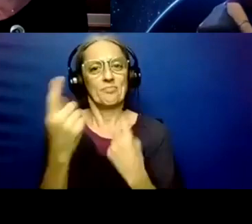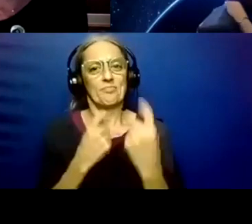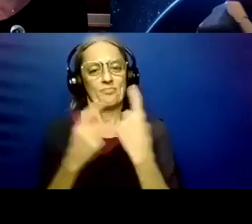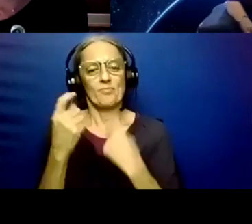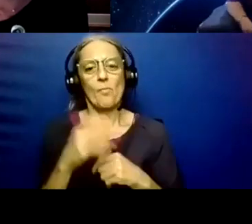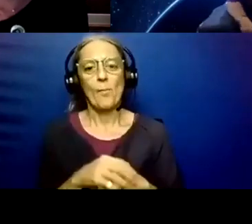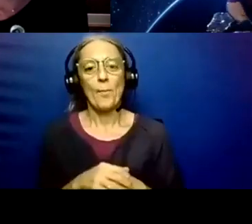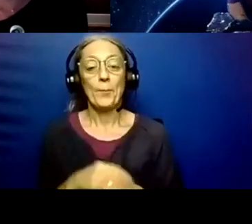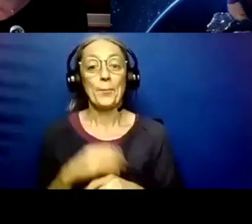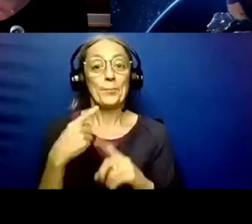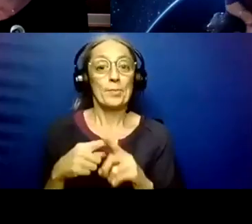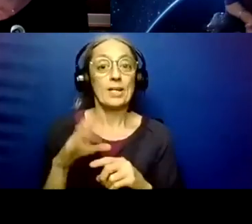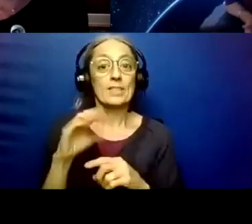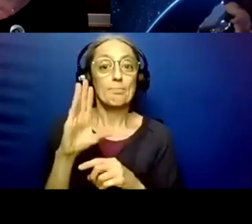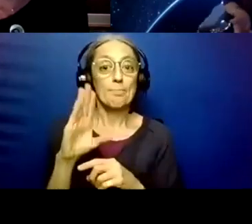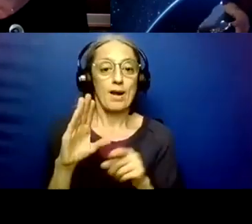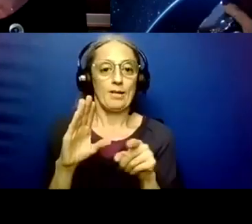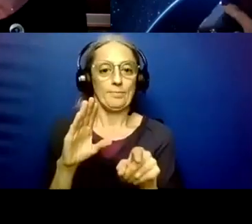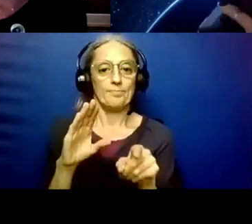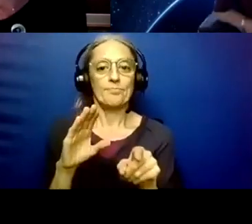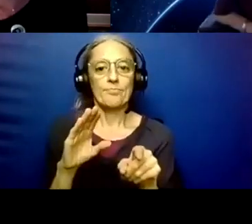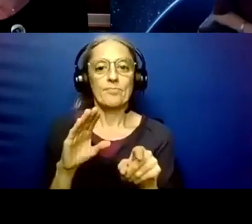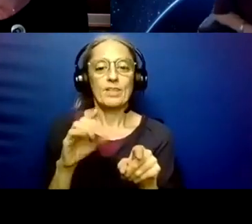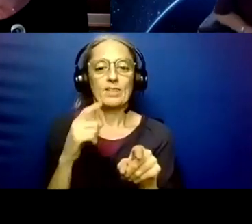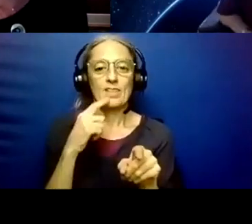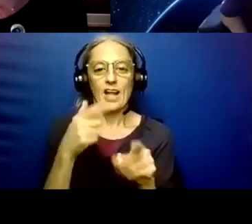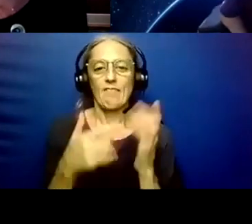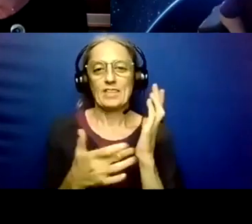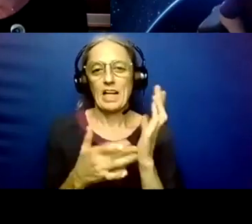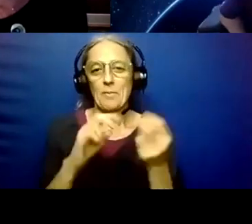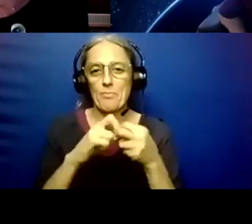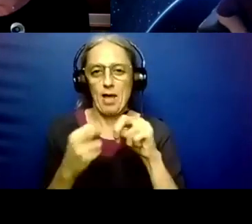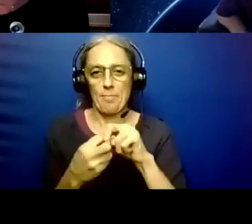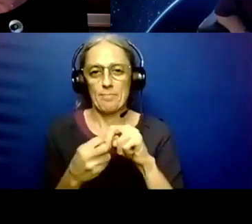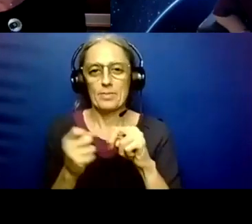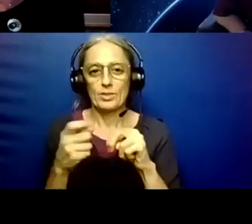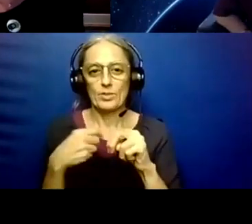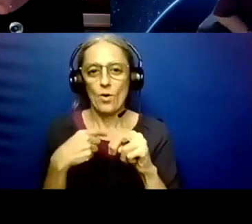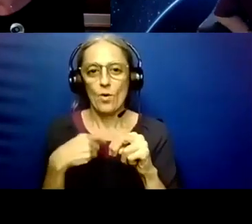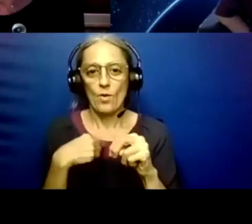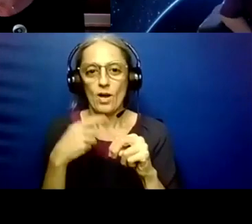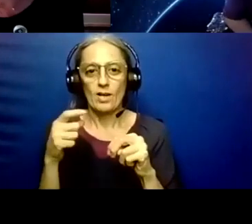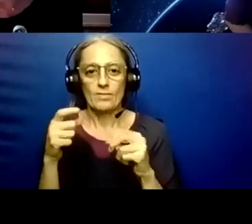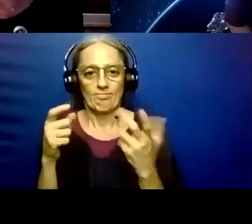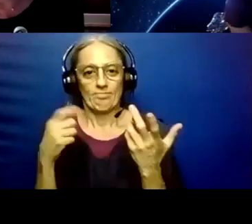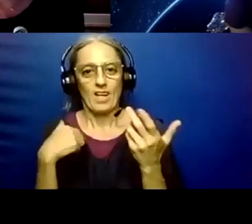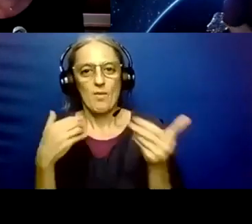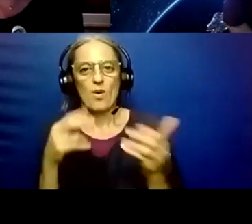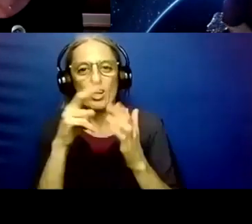asked me to read the introduction he prepared for this. Is that all right with everyone? OK.